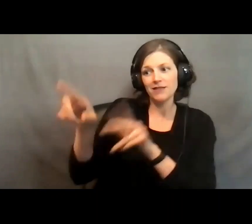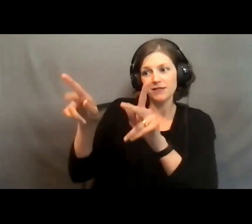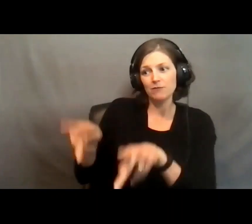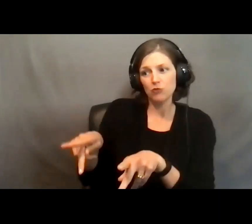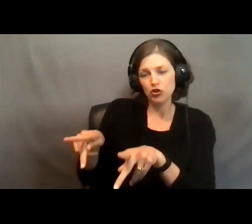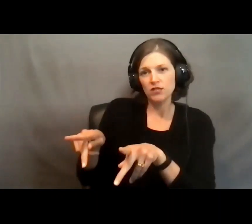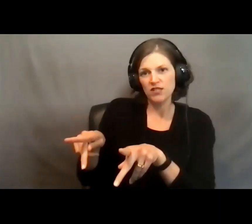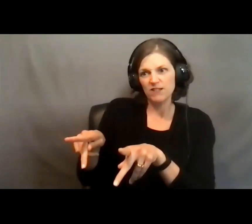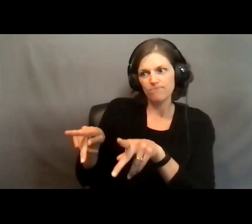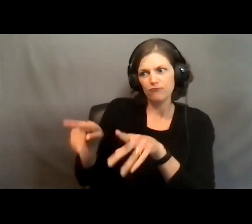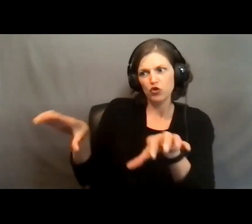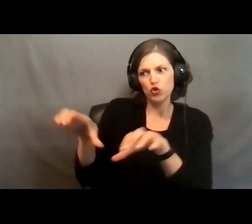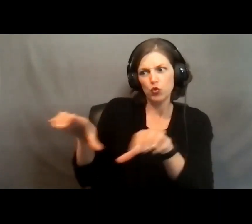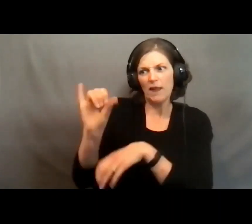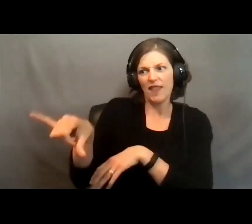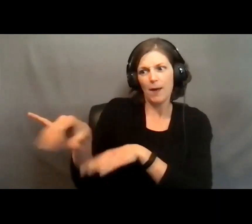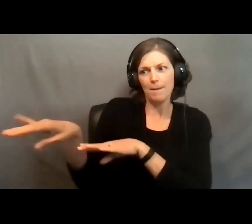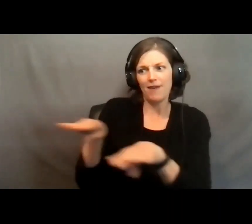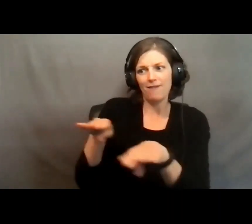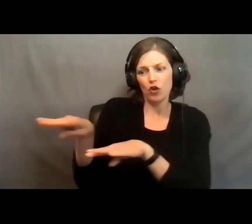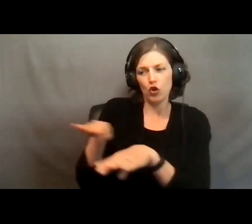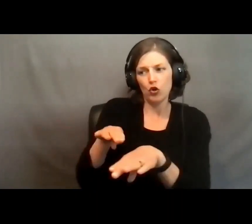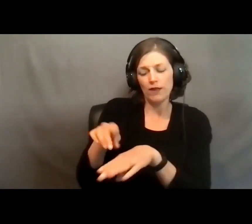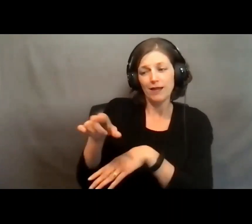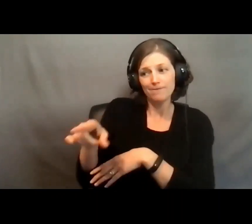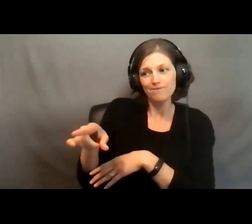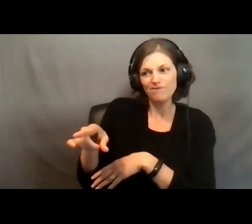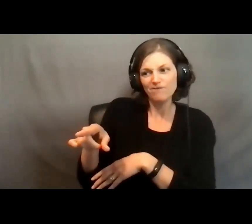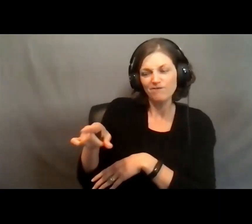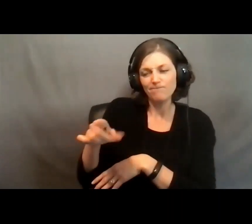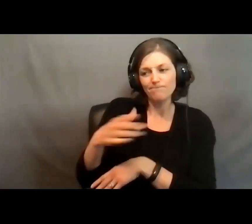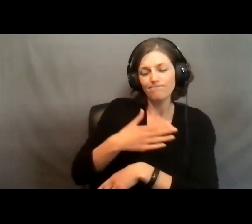in that that you would like them 13:32:41 to refrain